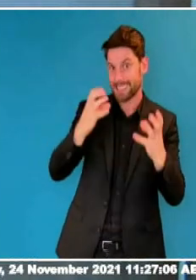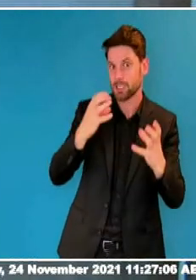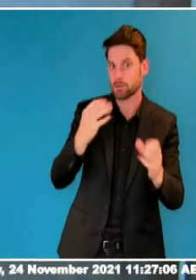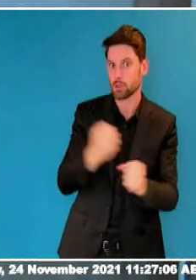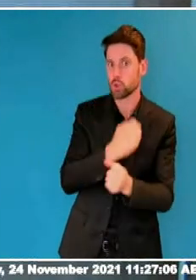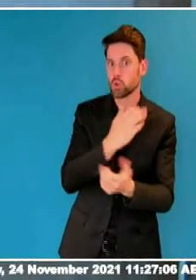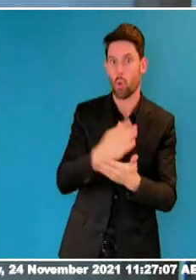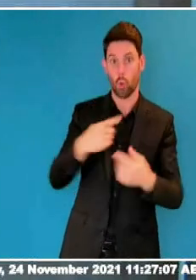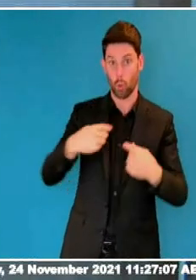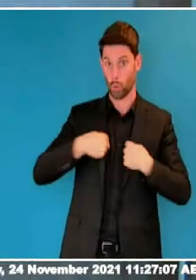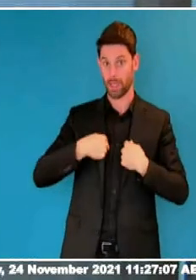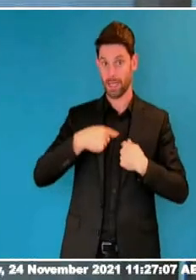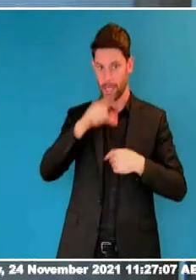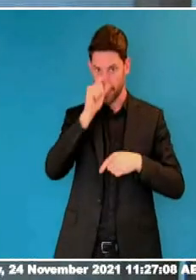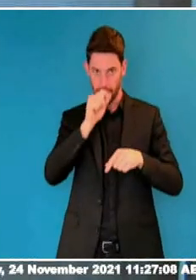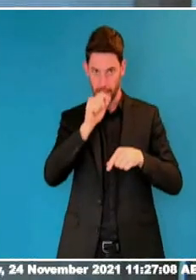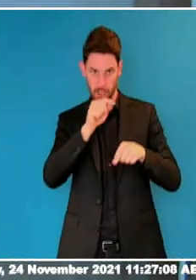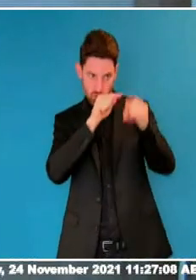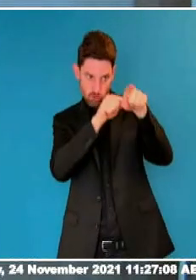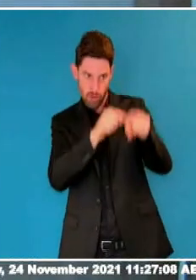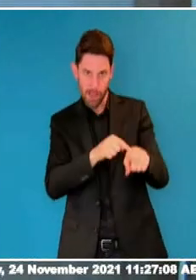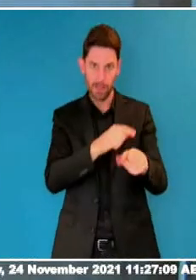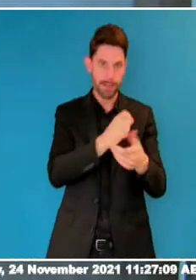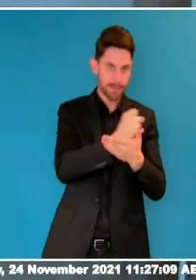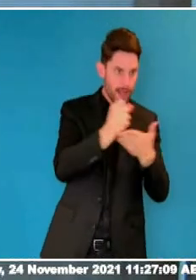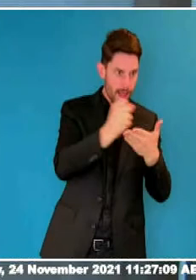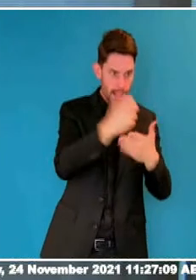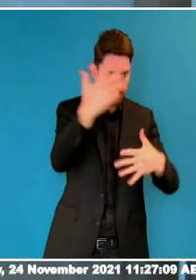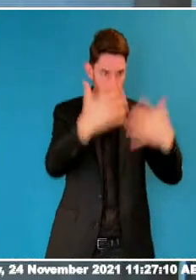track and monitor this through our HR system first.